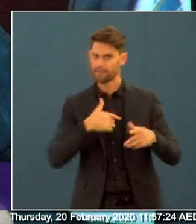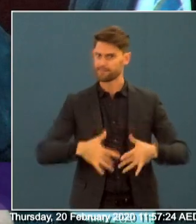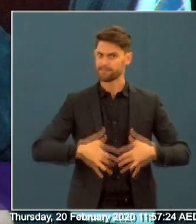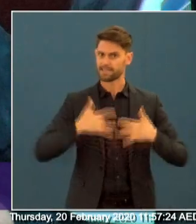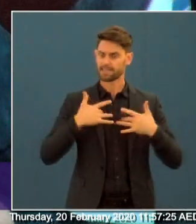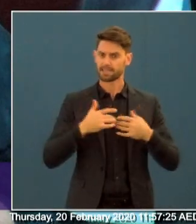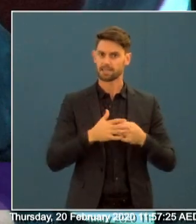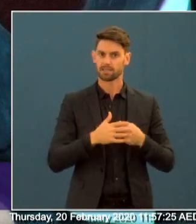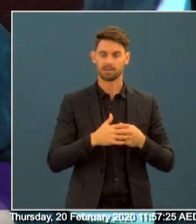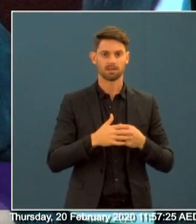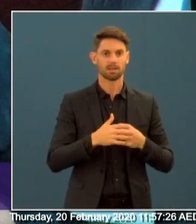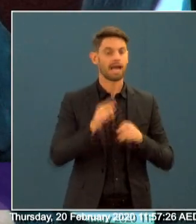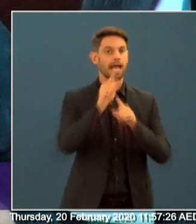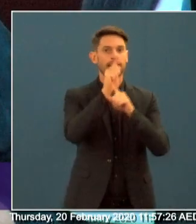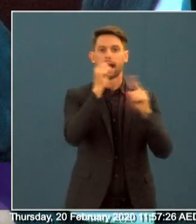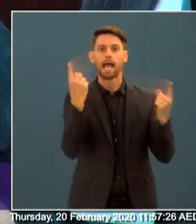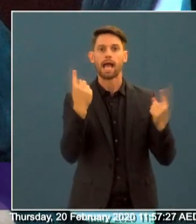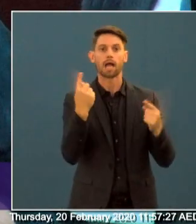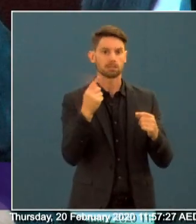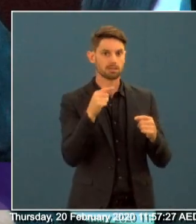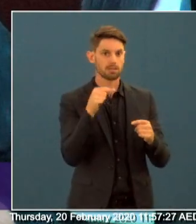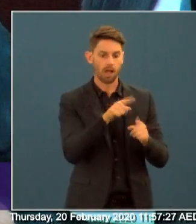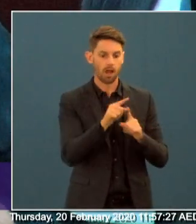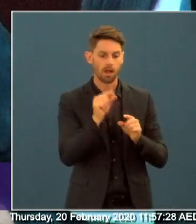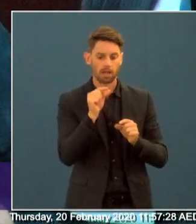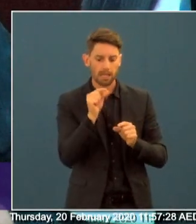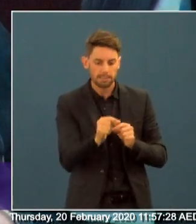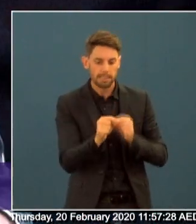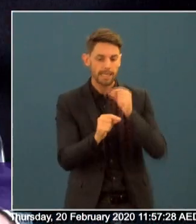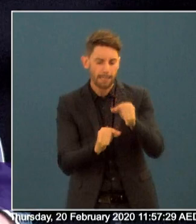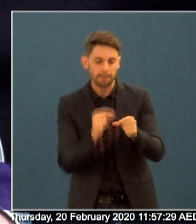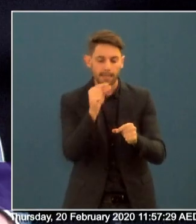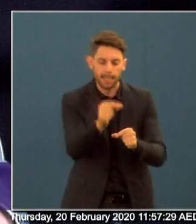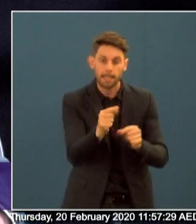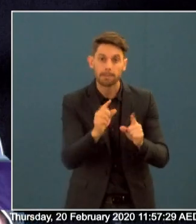would be vastly inadequate. Thank you, Commissioner. I would agree, yes. Thanks.